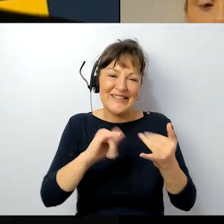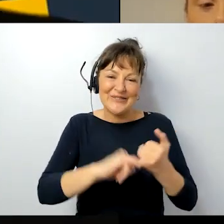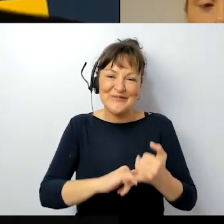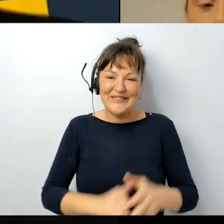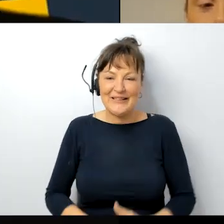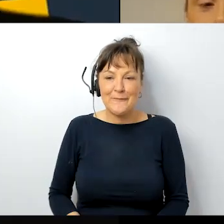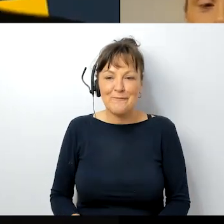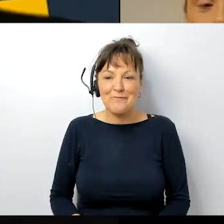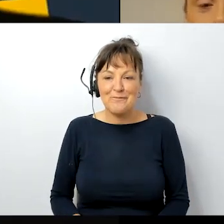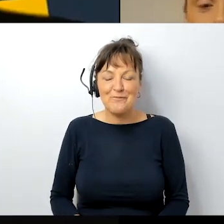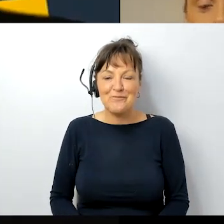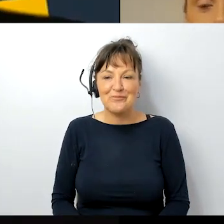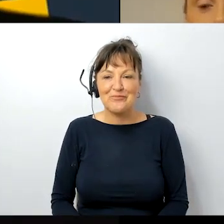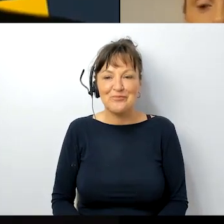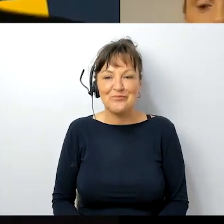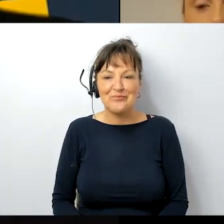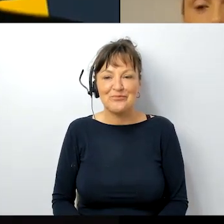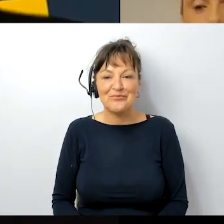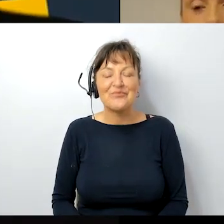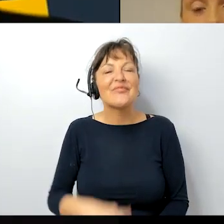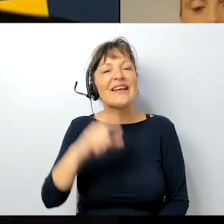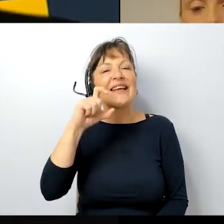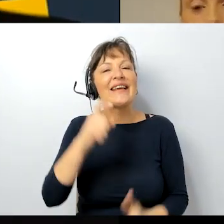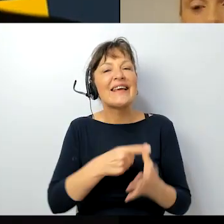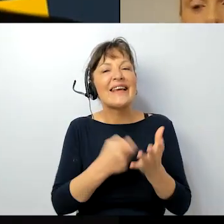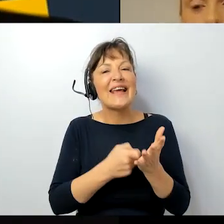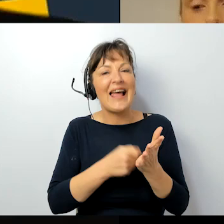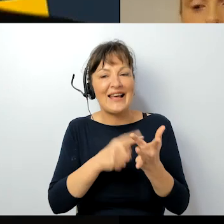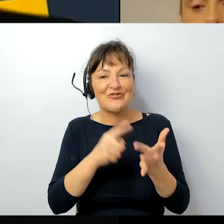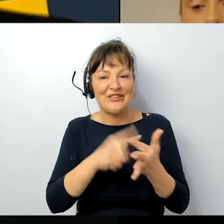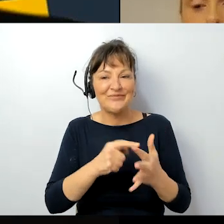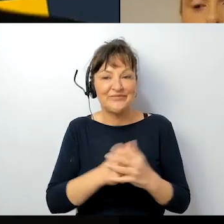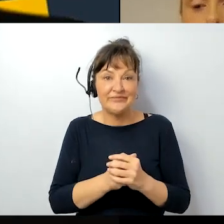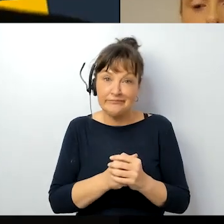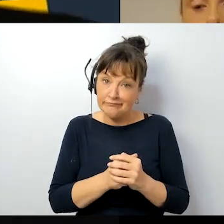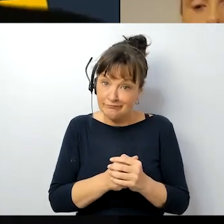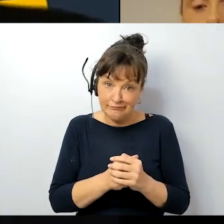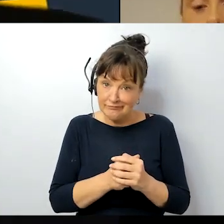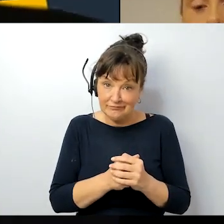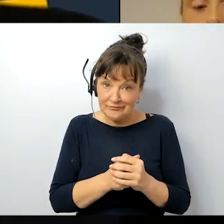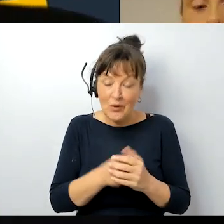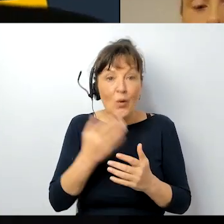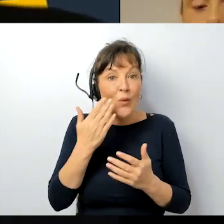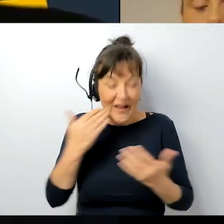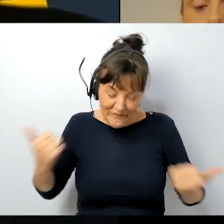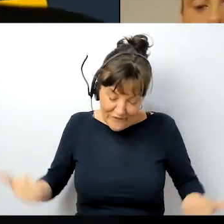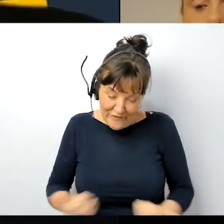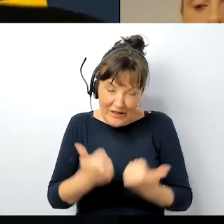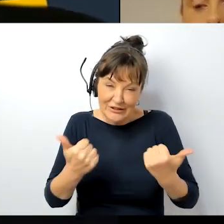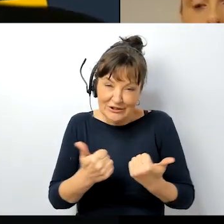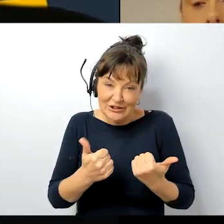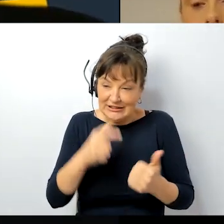so I think I think it's great. Thanks Sophie. Carrie, if I can come back to you. Of course